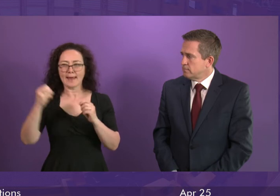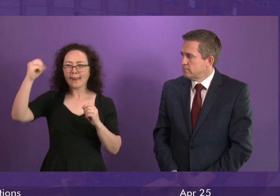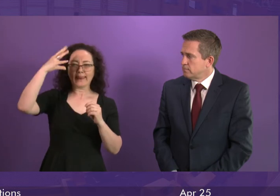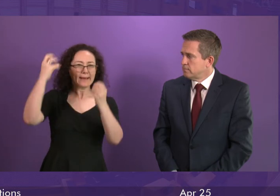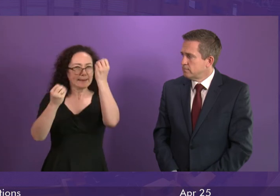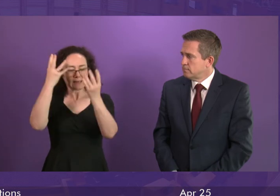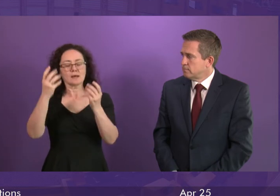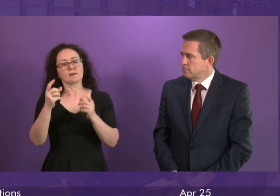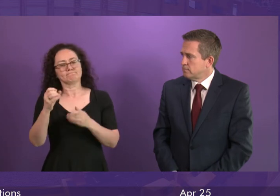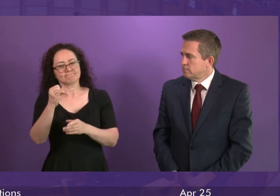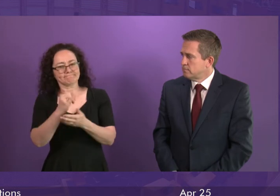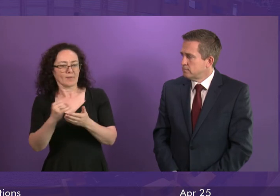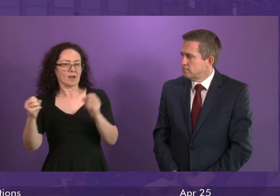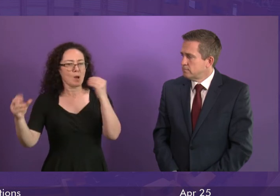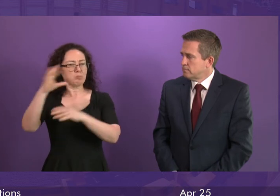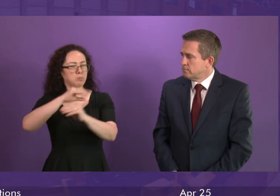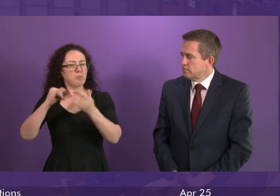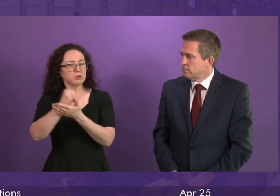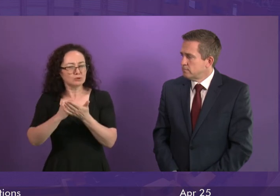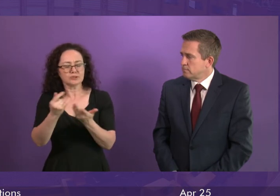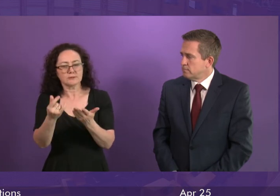issues for local residents. I understand that SEPA announced this morning